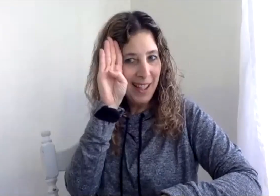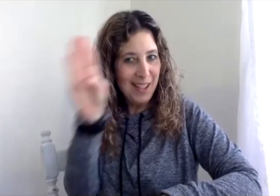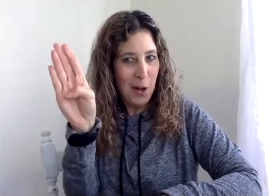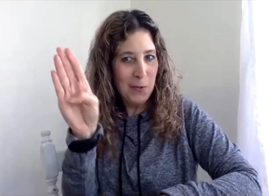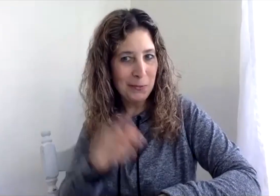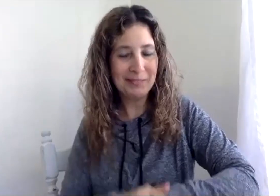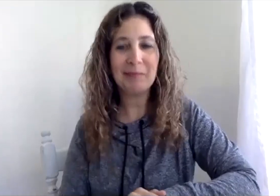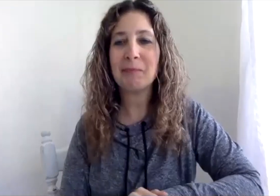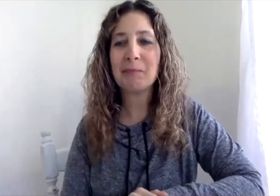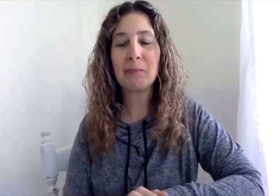Hello!